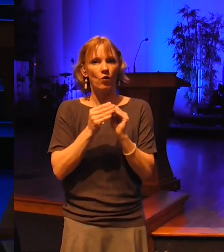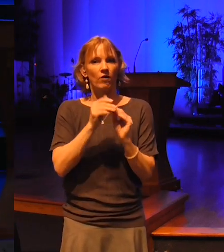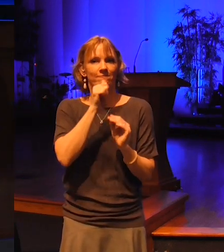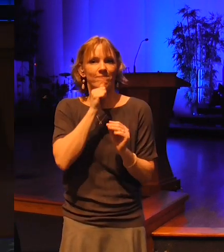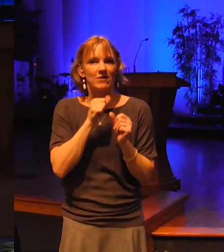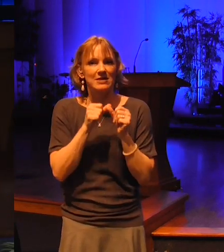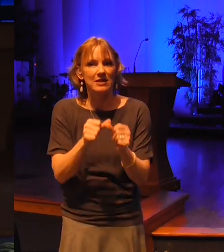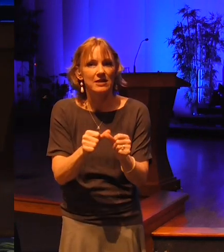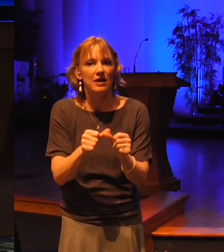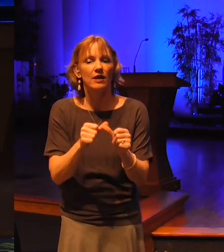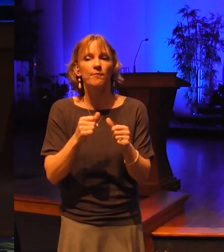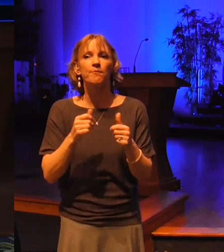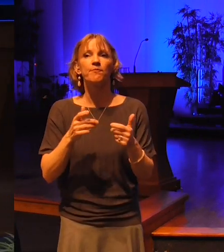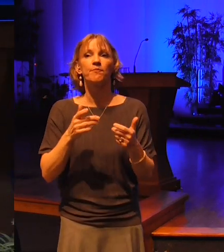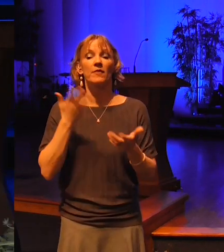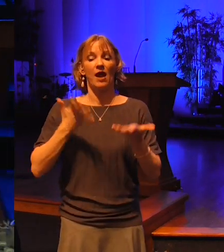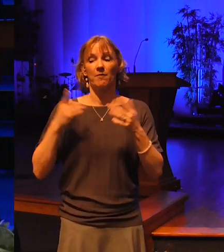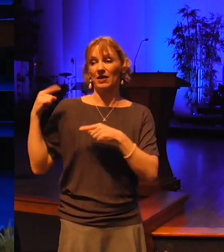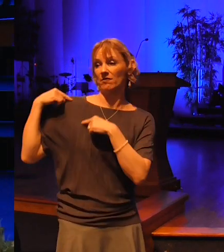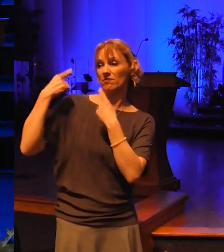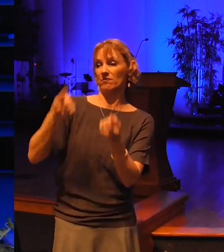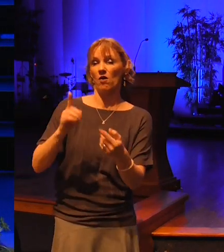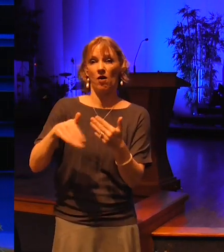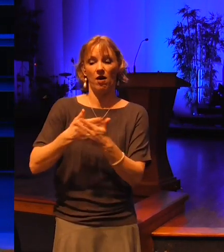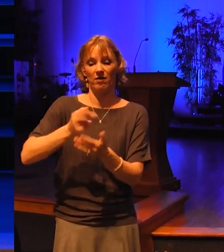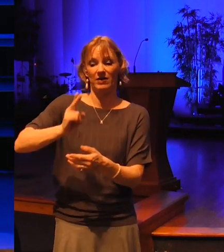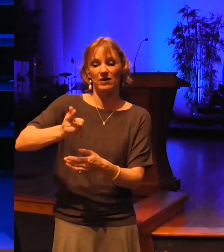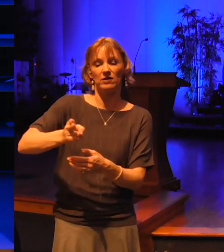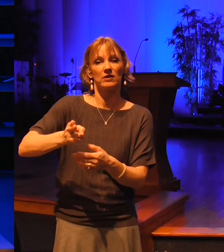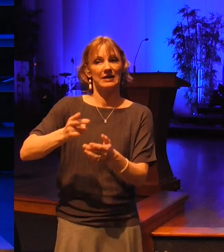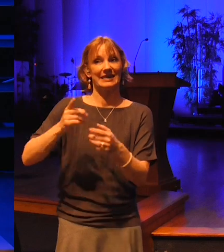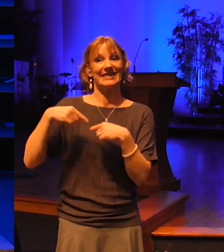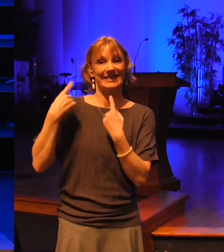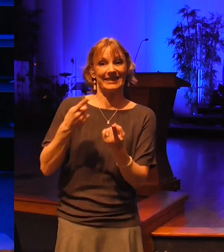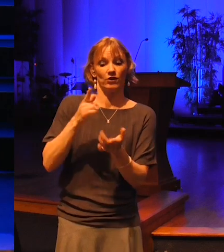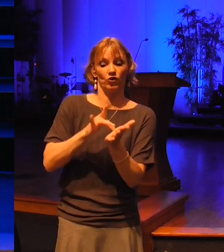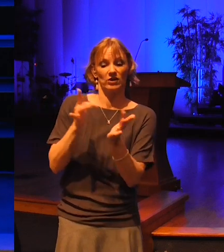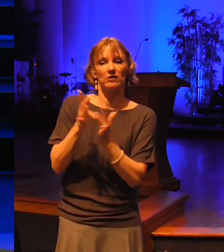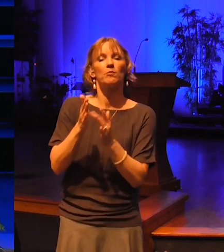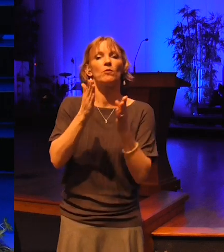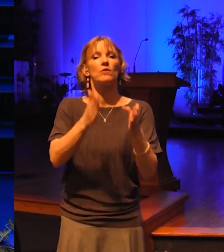all of the history since Jesus the person who most embodied that Christ's life was Mahatma